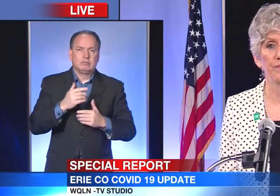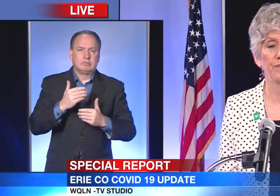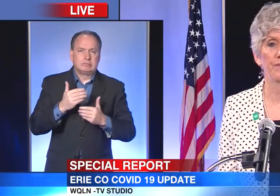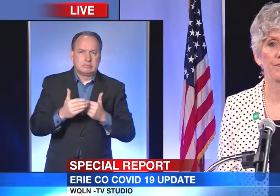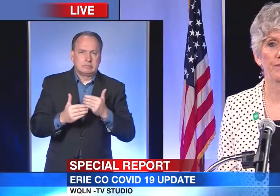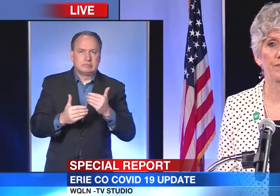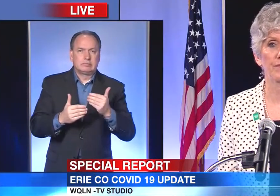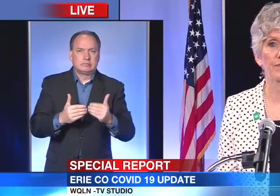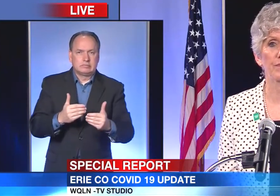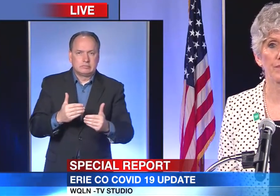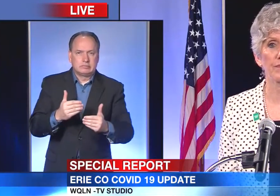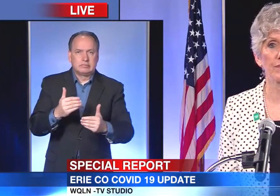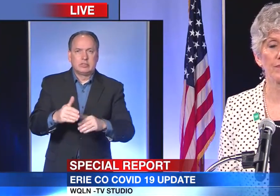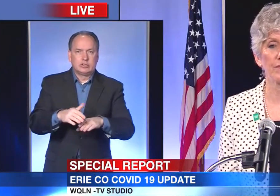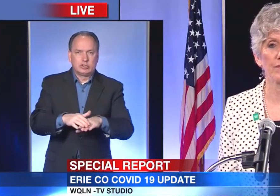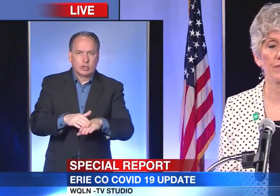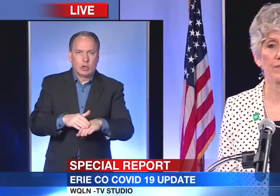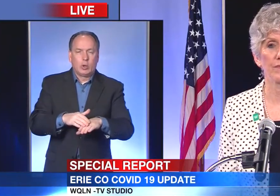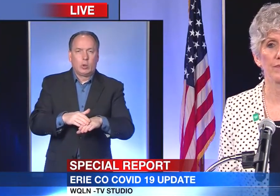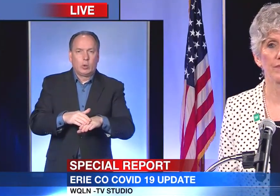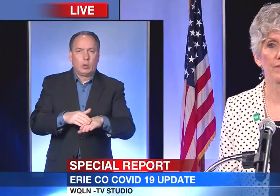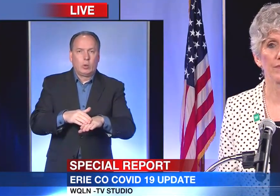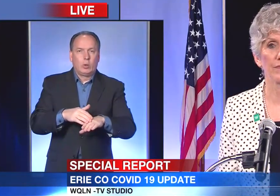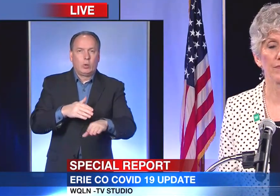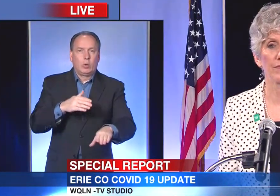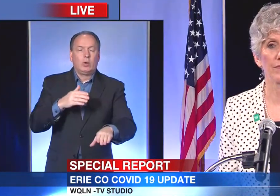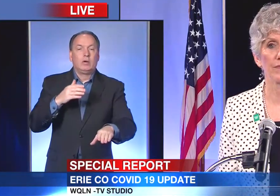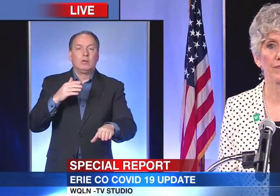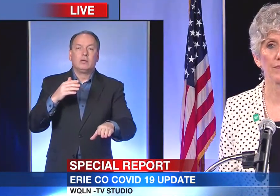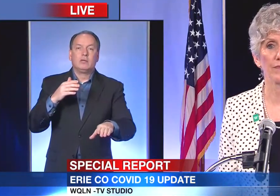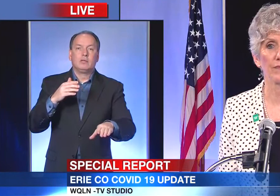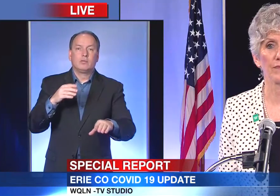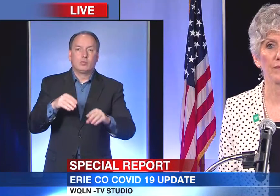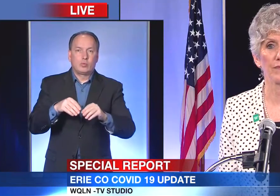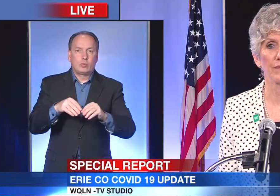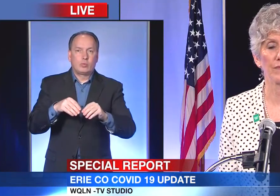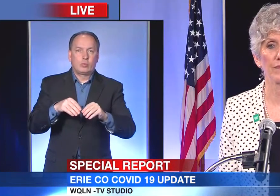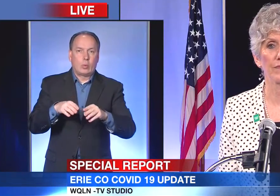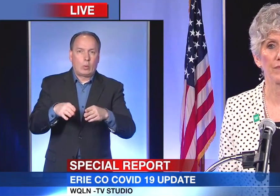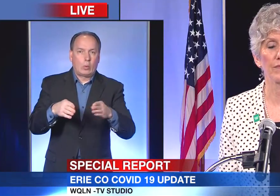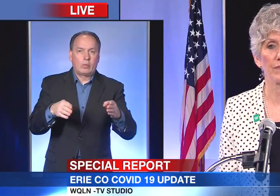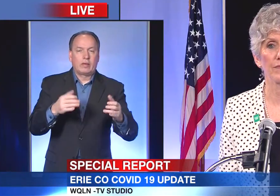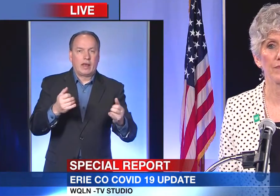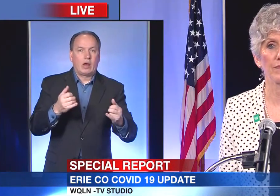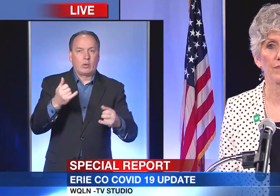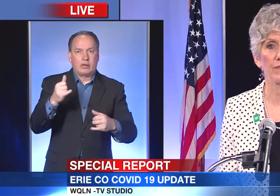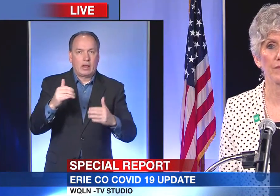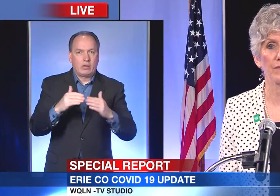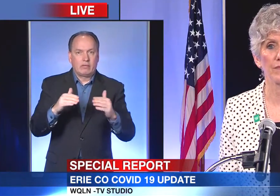ONE LAST ONE FOR YOU. REGARDING THIS VERY GRADUAL ROLLOUT OF PLANS FROM HARRISBURG WHERE TWO WEEKS AGO IT WAS ANNOUNCED THAT WE'D HAVE THESE